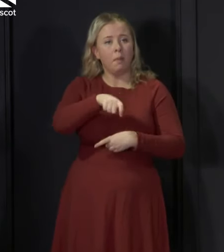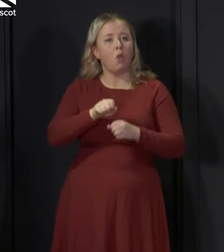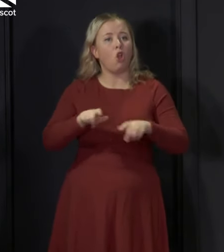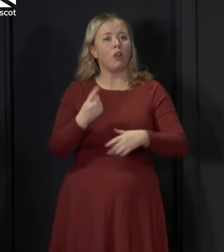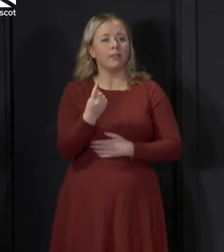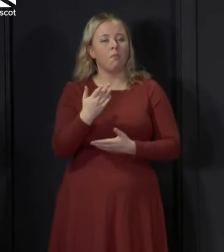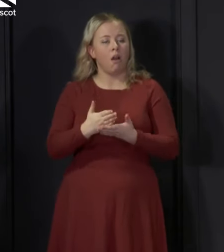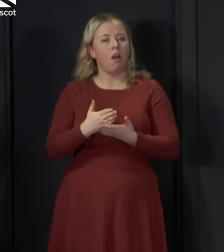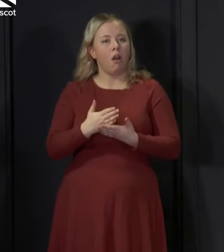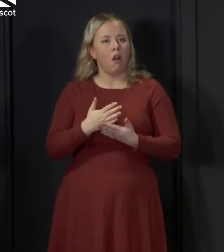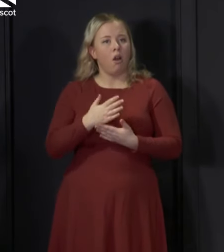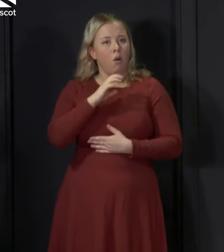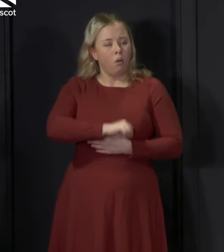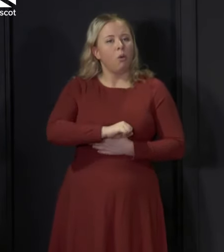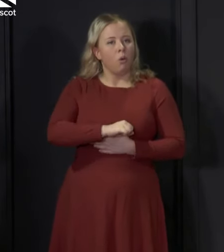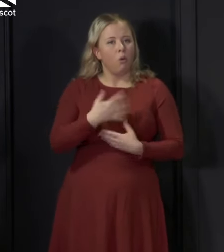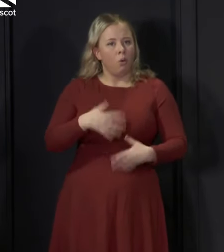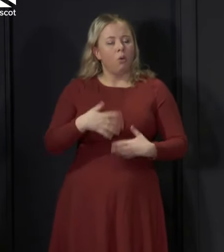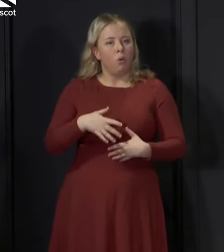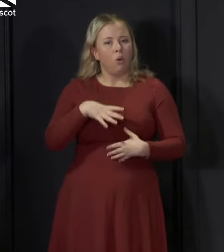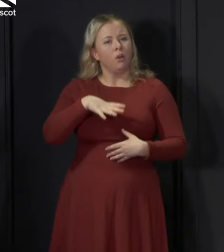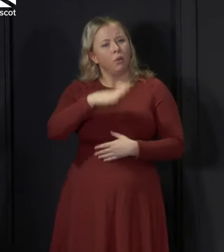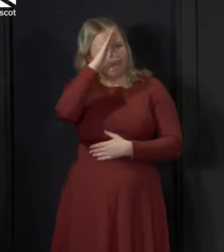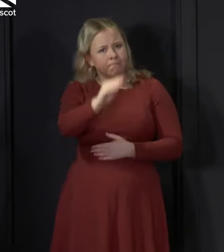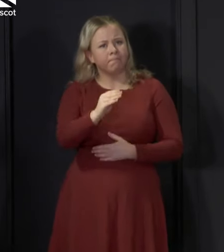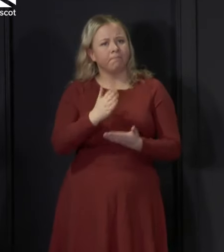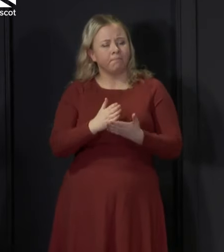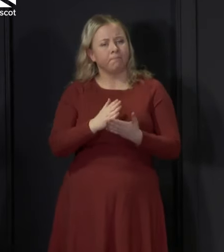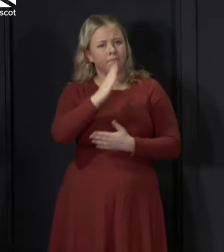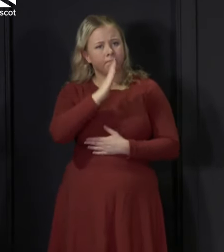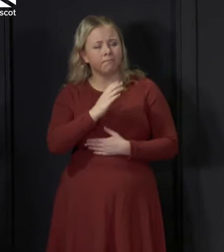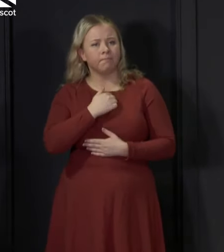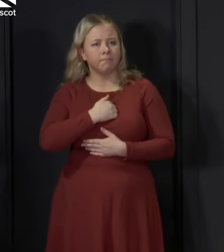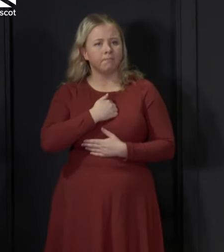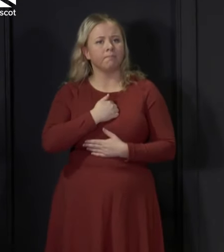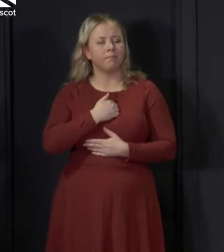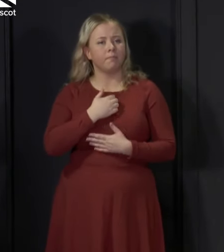So once again, I want to send my deepest condolences and thoughts to everyone who has lost a loved